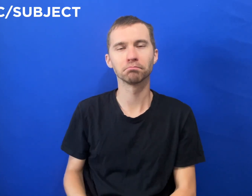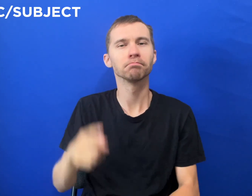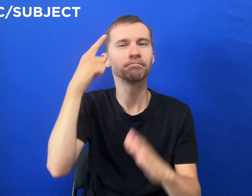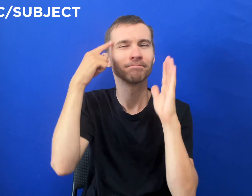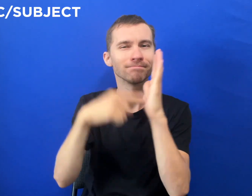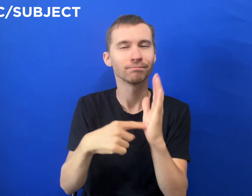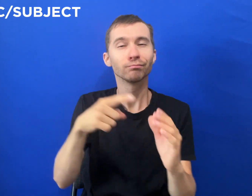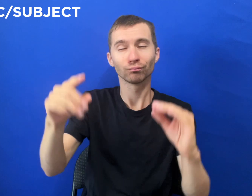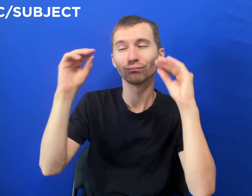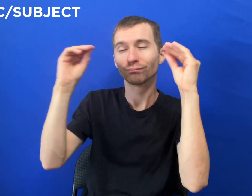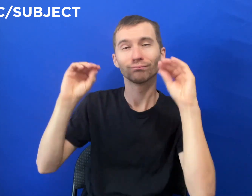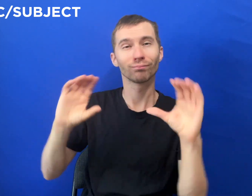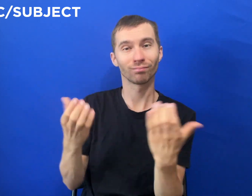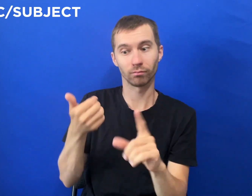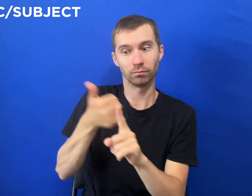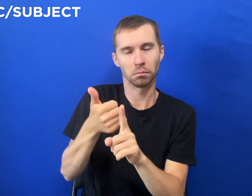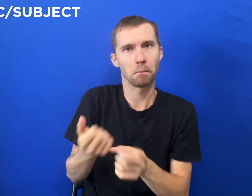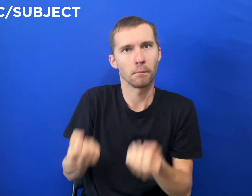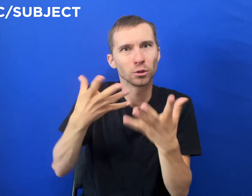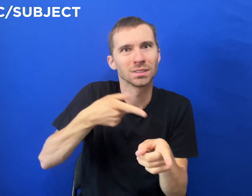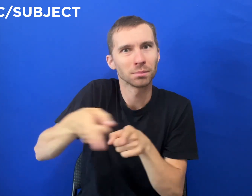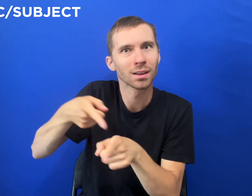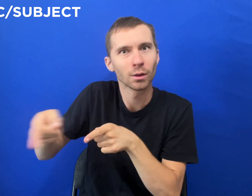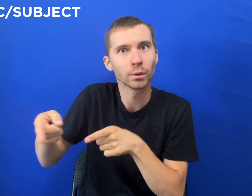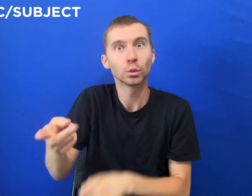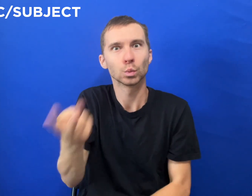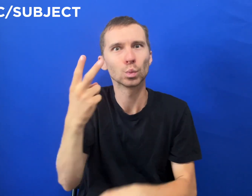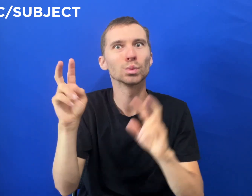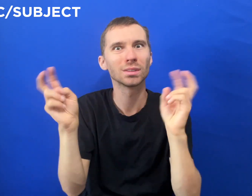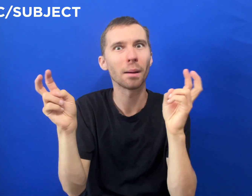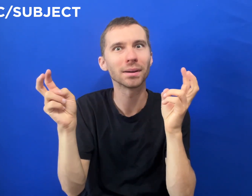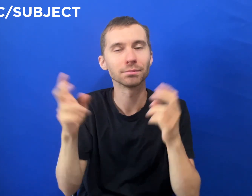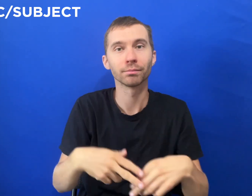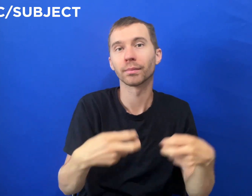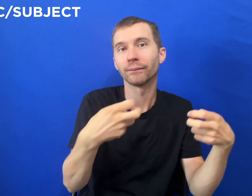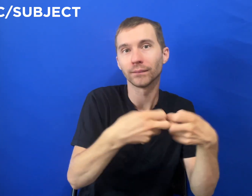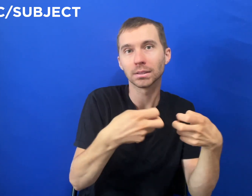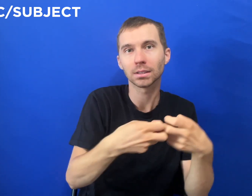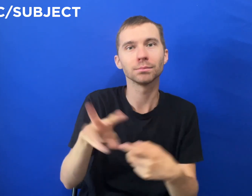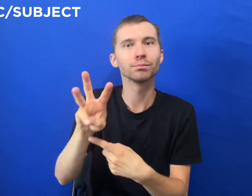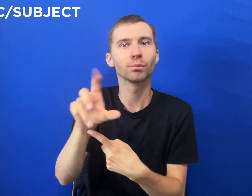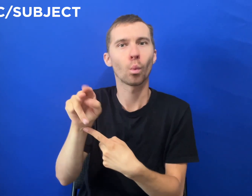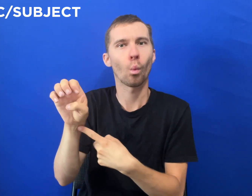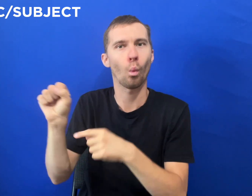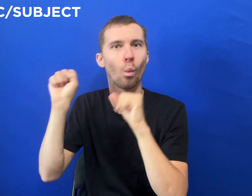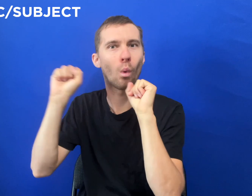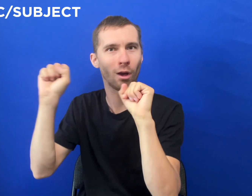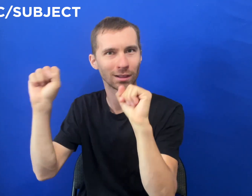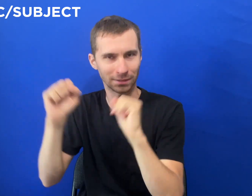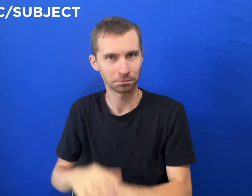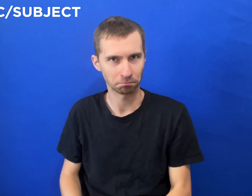For example, you may be teaching a multi-disciplinary class featuring two topics: physics and wellness.